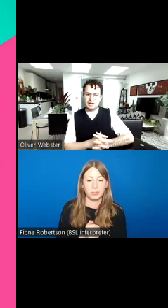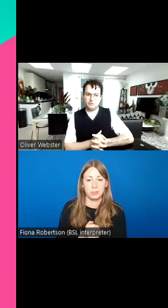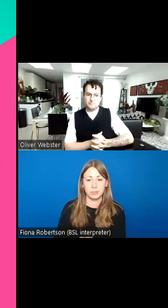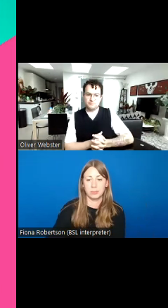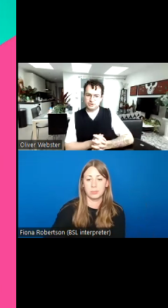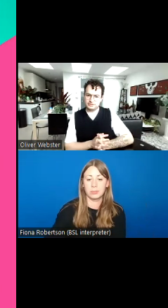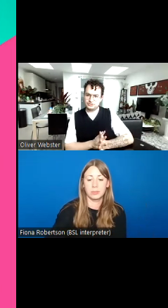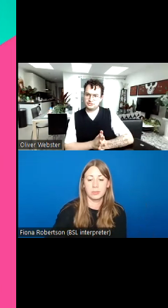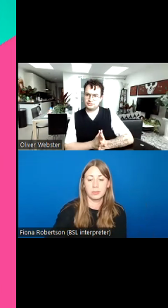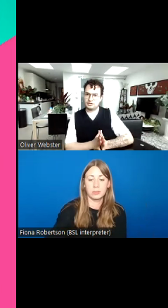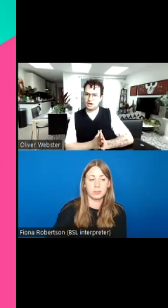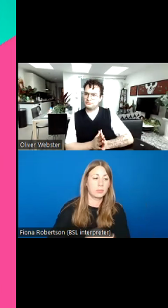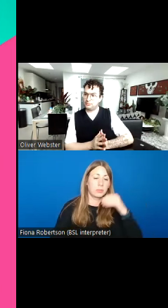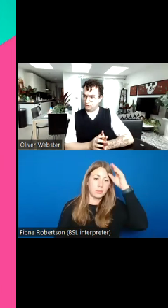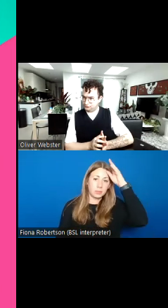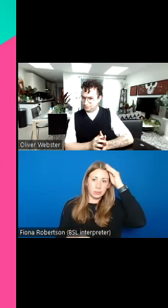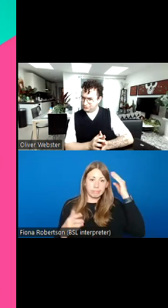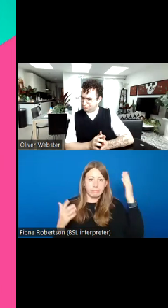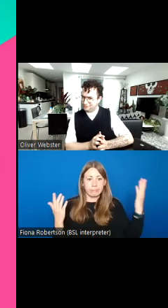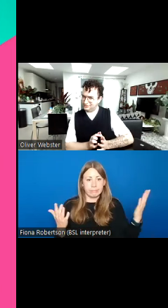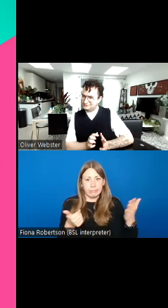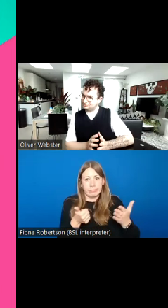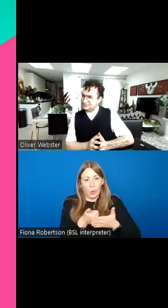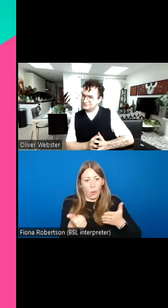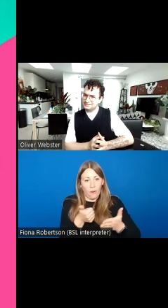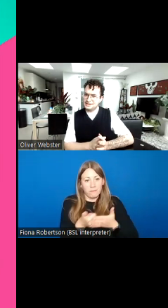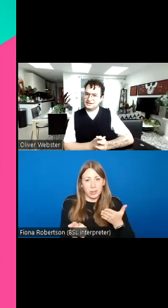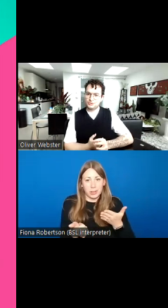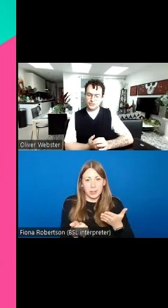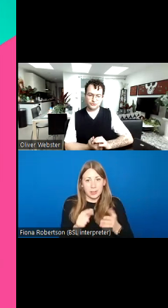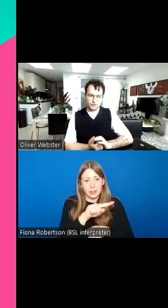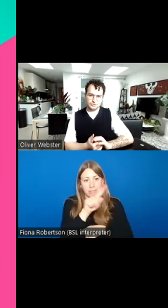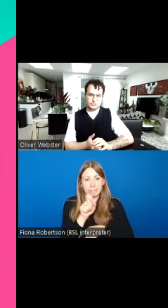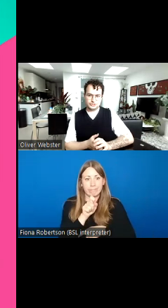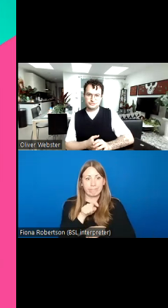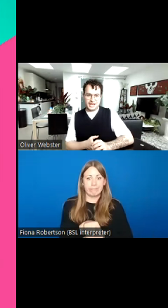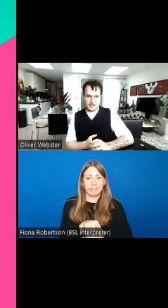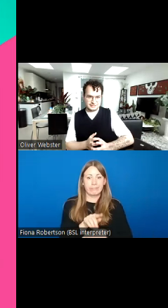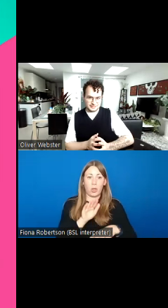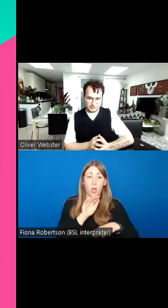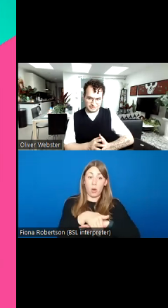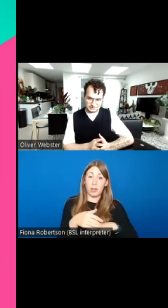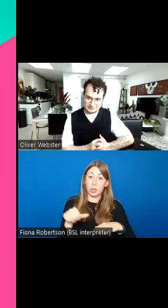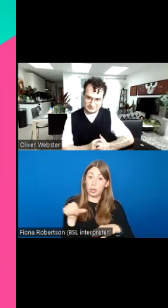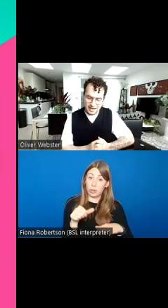Now, a big question that comes up often when we're talking about subtitles is whether or not we should use AI subtitles.